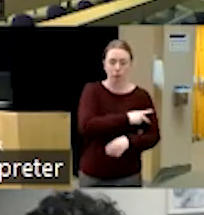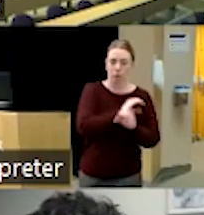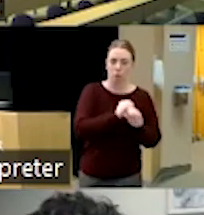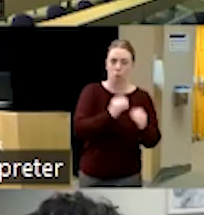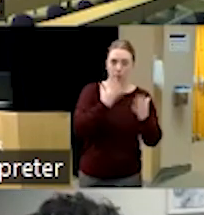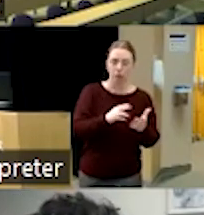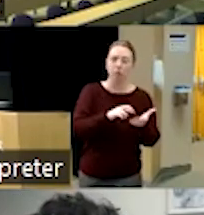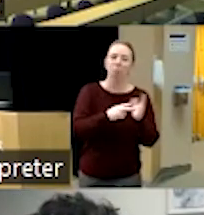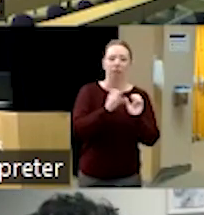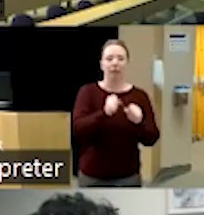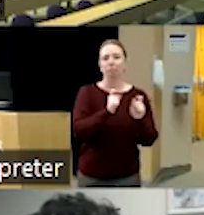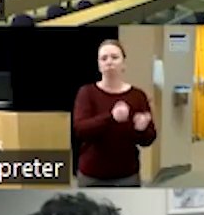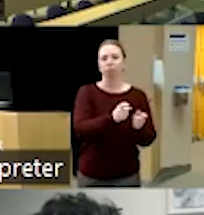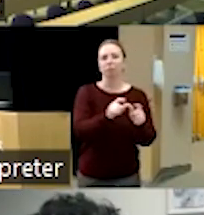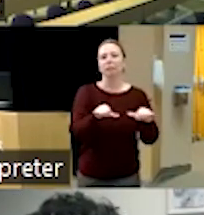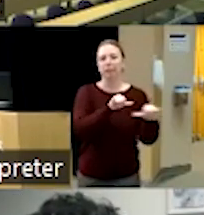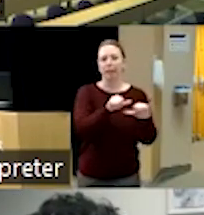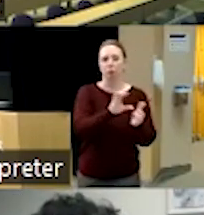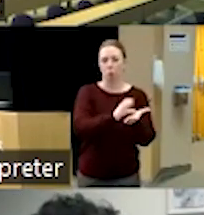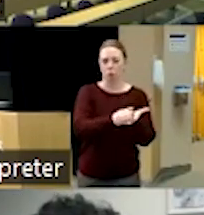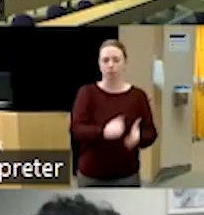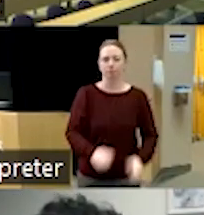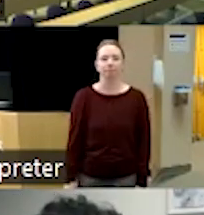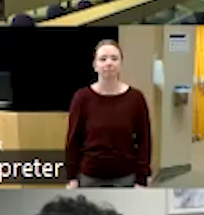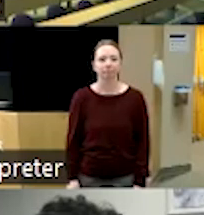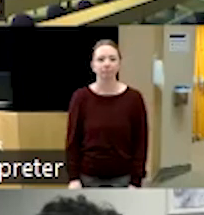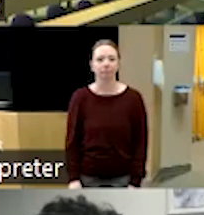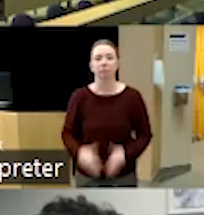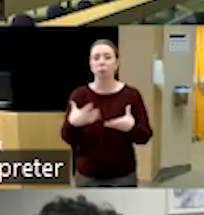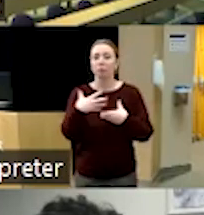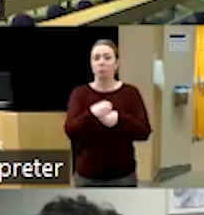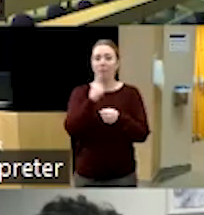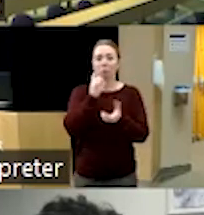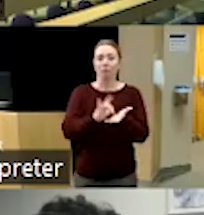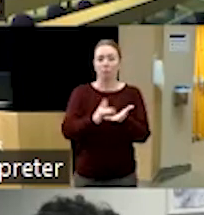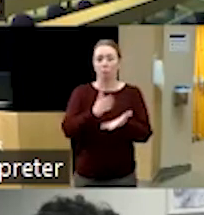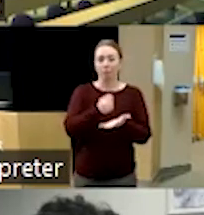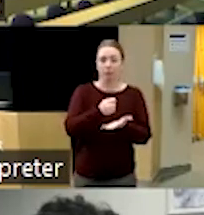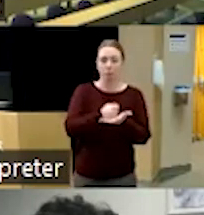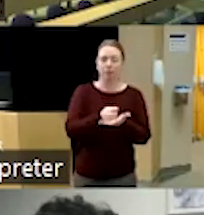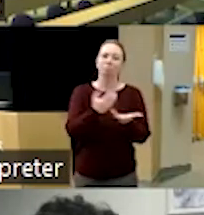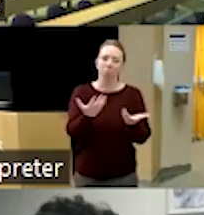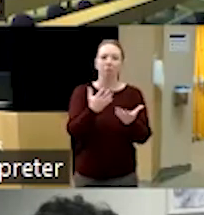okay so the summary of the farm ER therapy is Duloxetine standard dose is best the Nasi prom